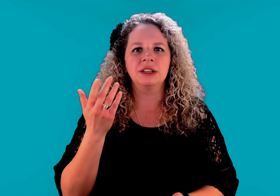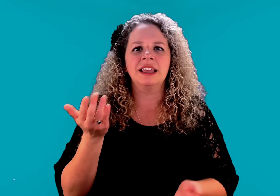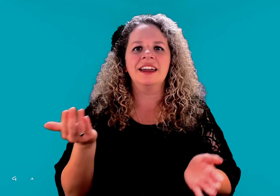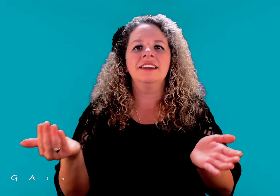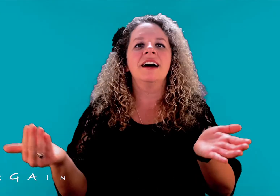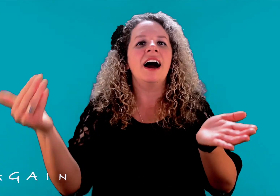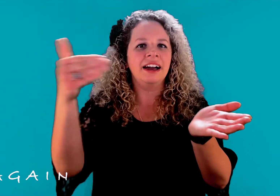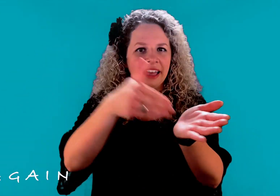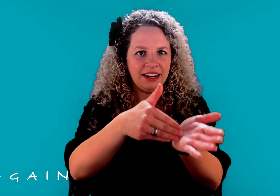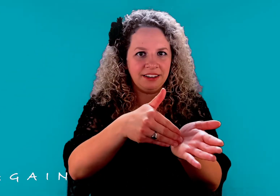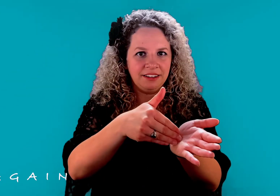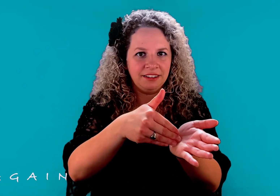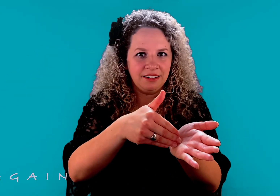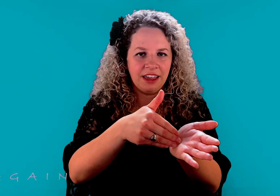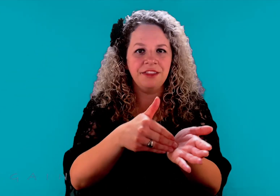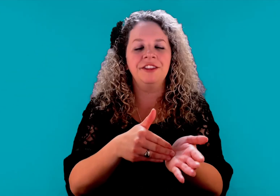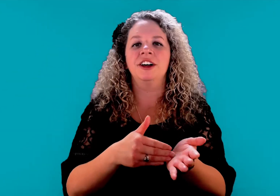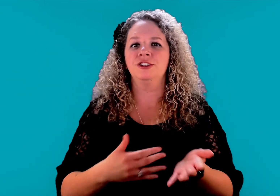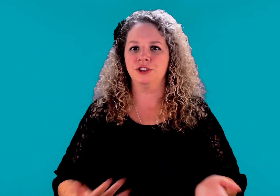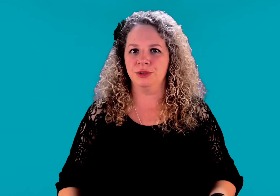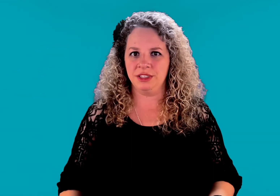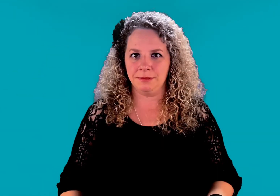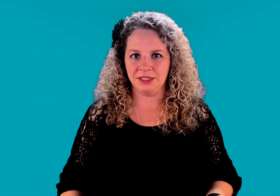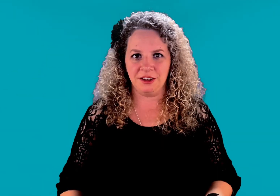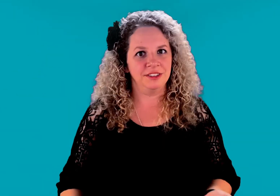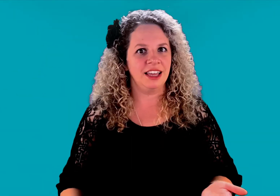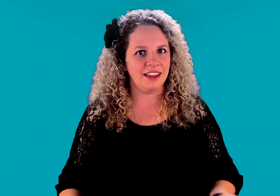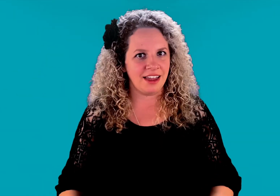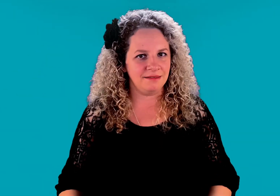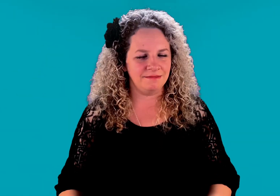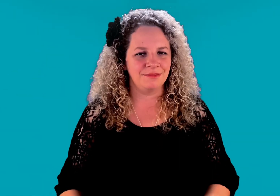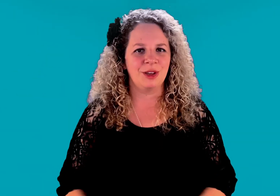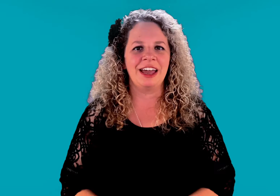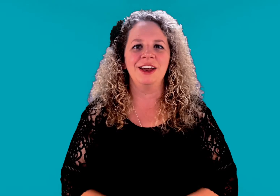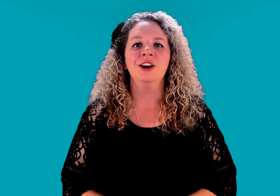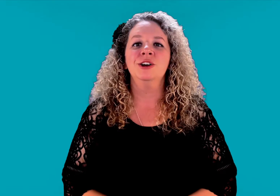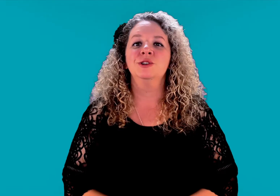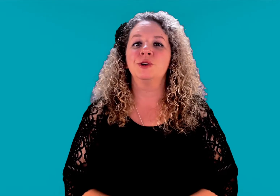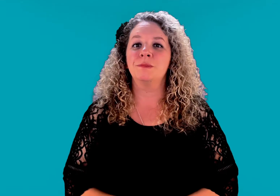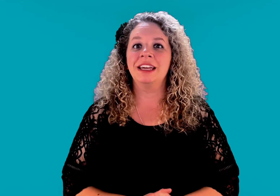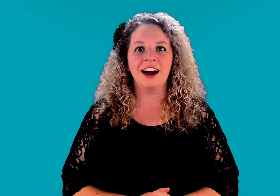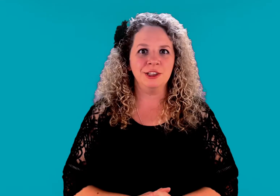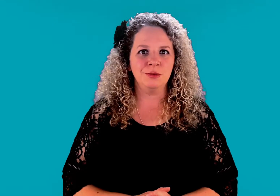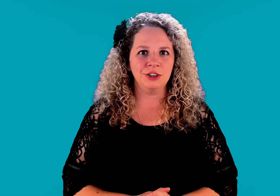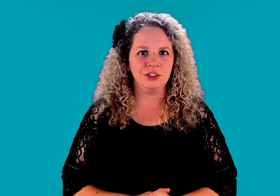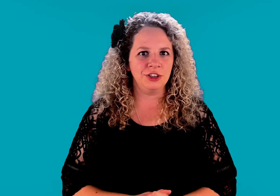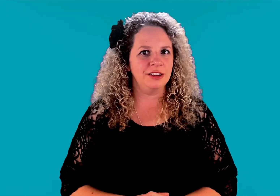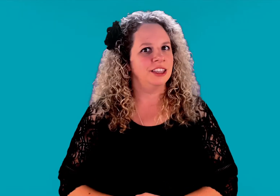sign AGAIN. And then they'll introduce themselves again, okay? So because you understood that the